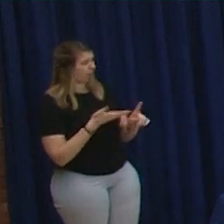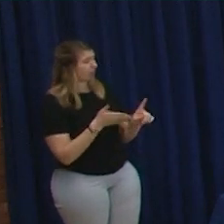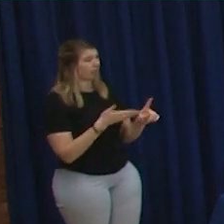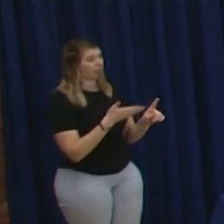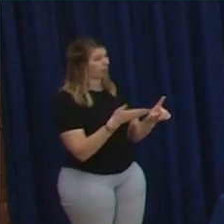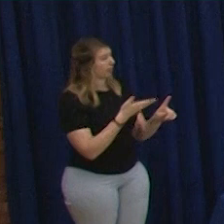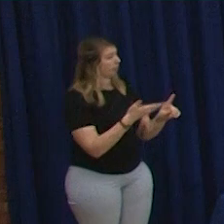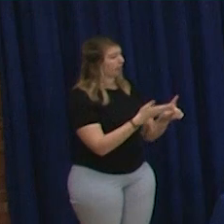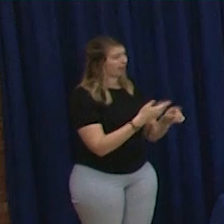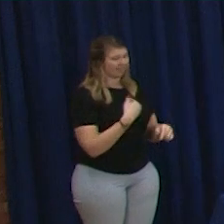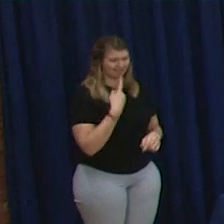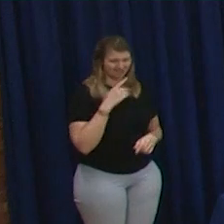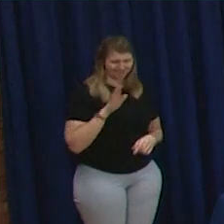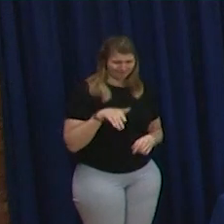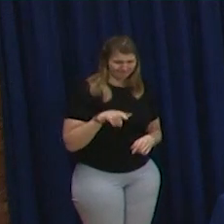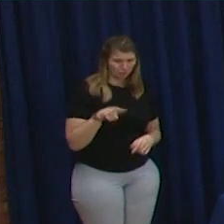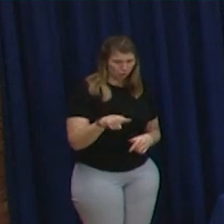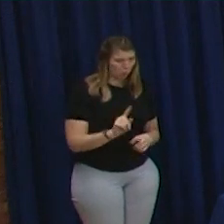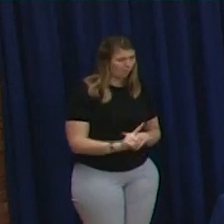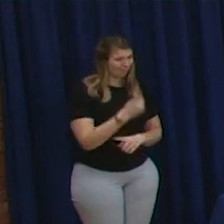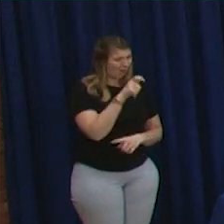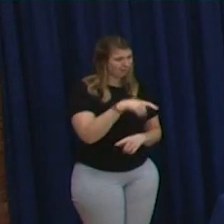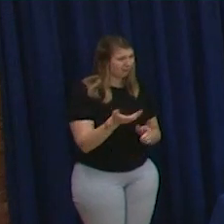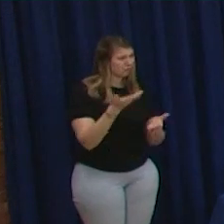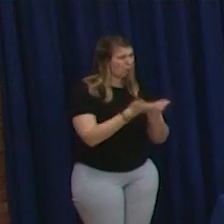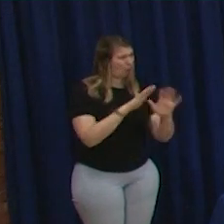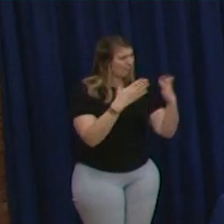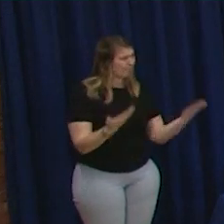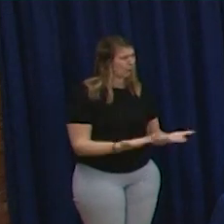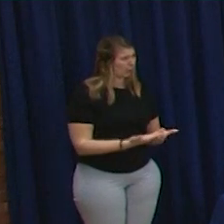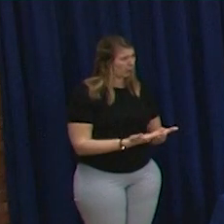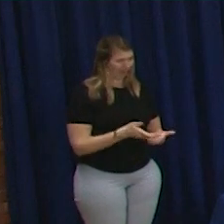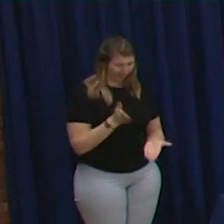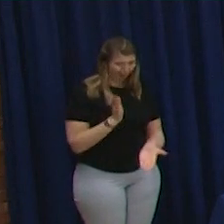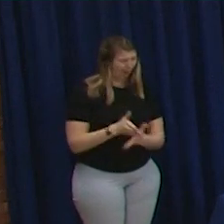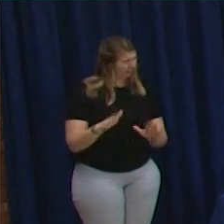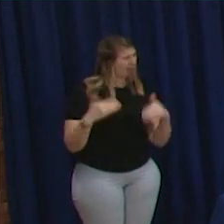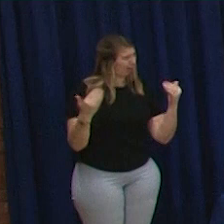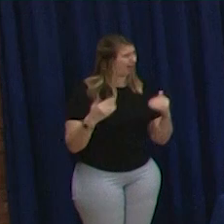but you were the first man on the moon, I think that counts for something', and a lovely picture